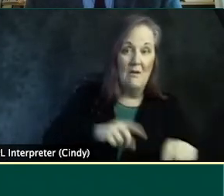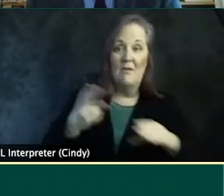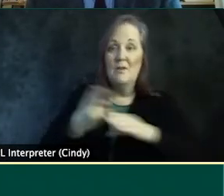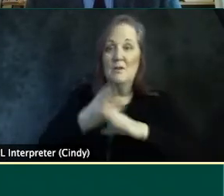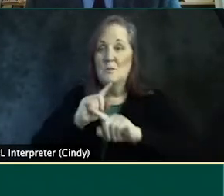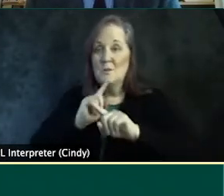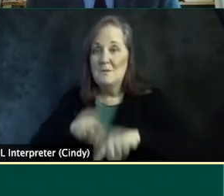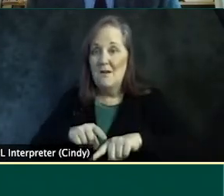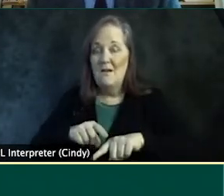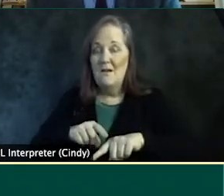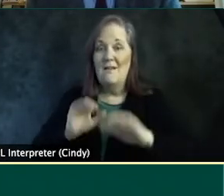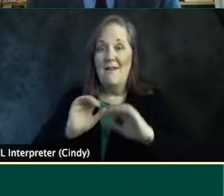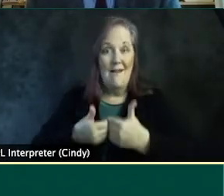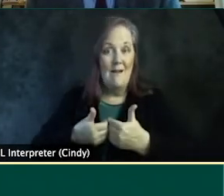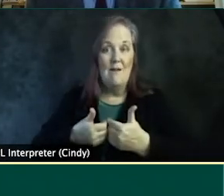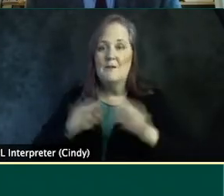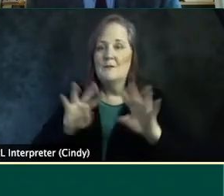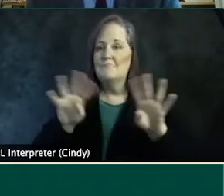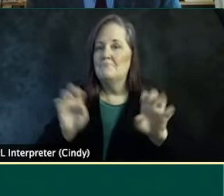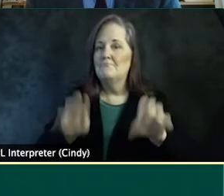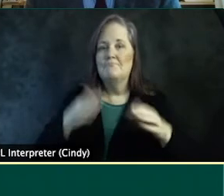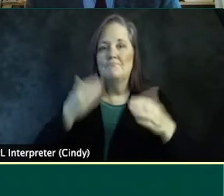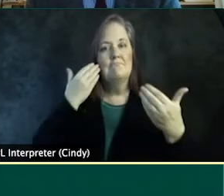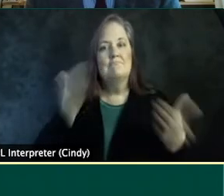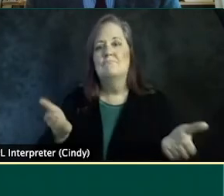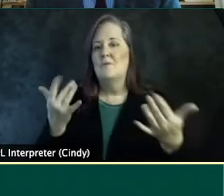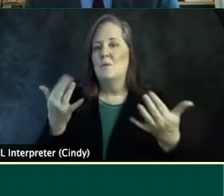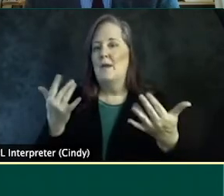that the driver spends waiting for a call to come in.